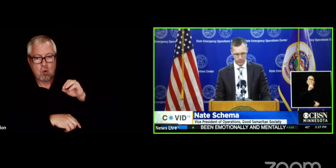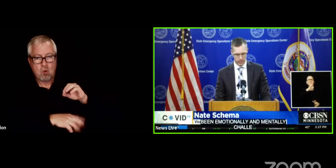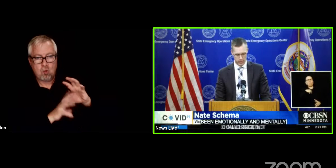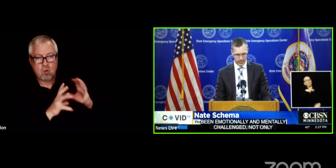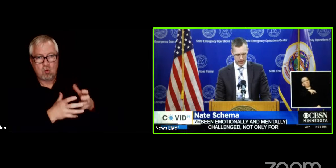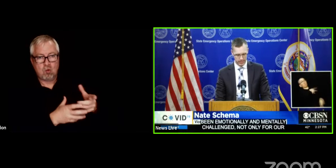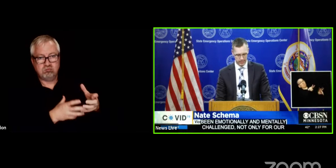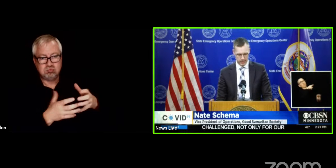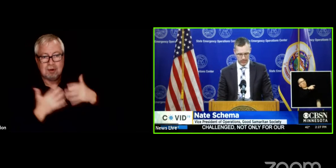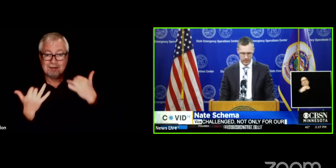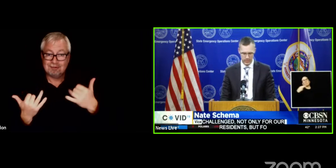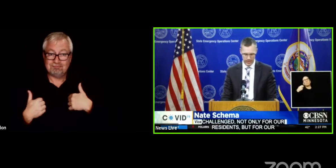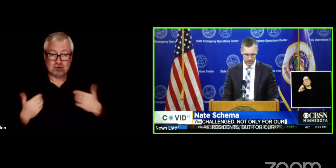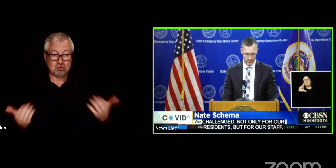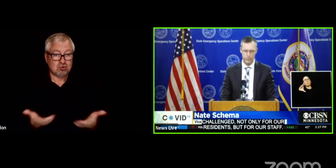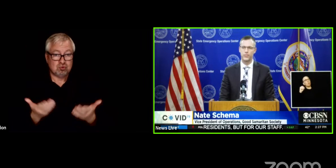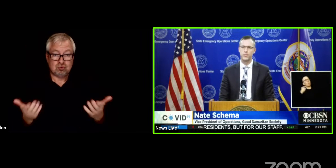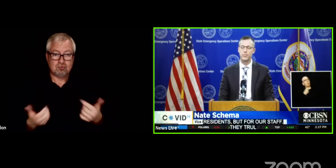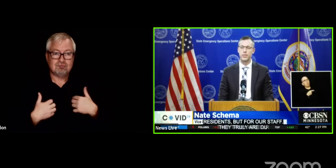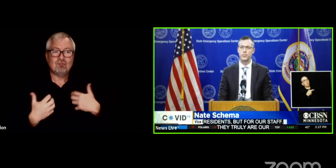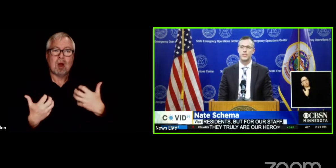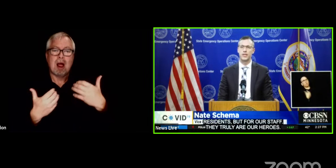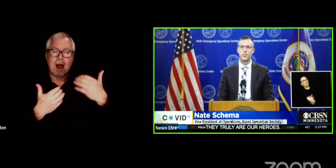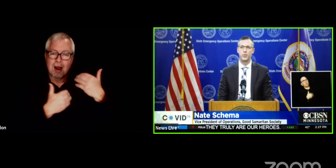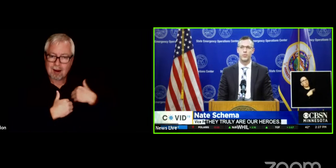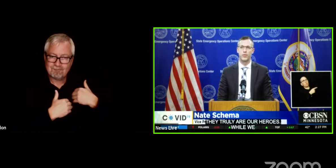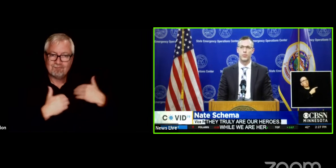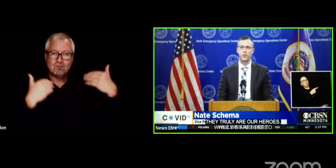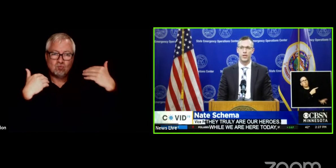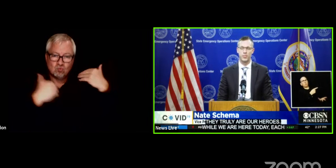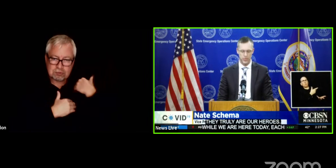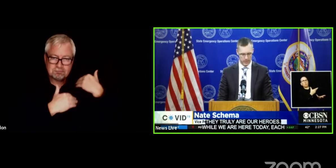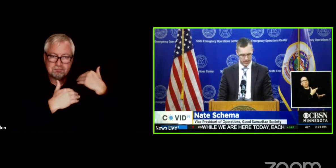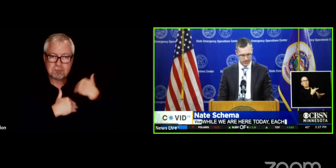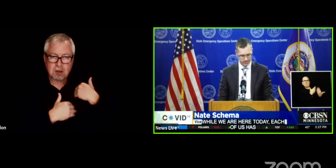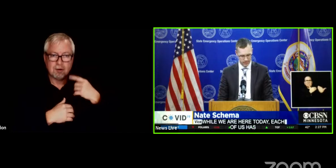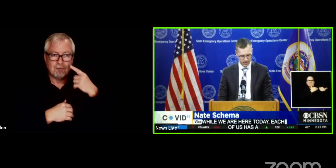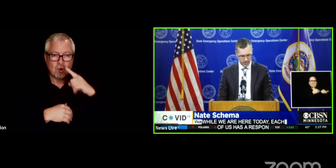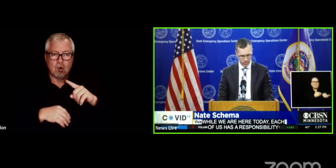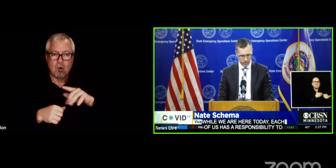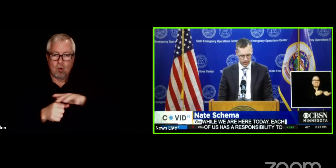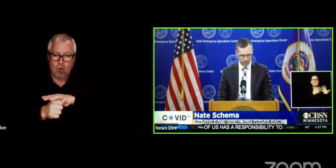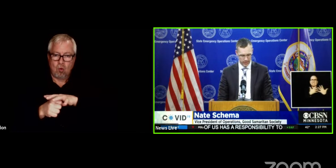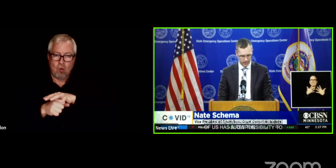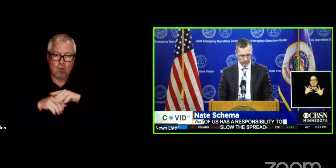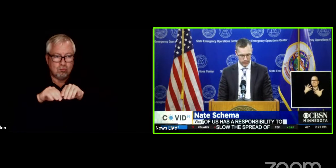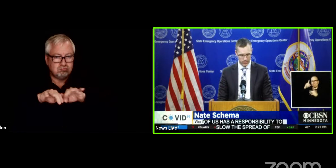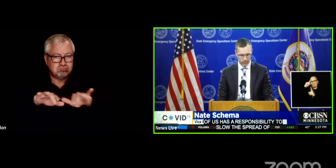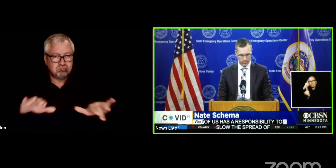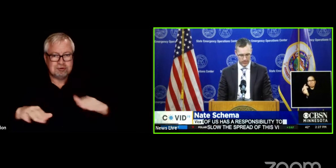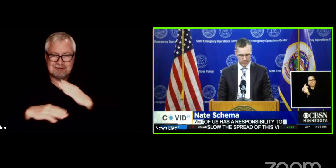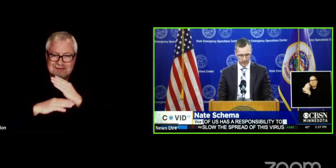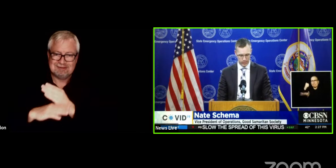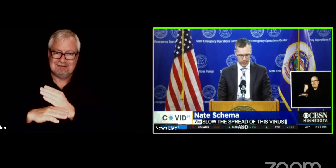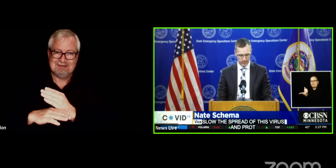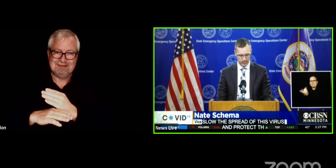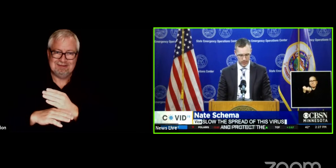THE SPREAD OF THIS VIRUS AND PROTECTS IT IS MOST VULNERABLE IN OUR COMMUNITIES. WE KNOW THAT COVID FATIGUE IS REAL